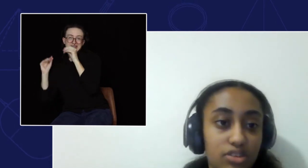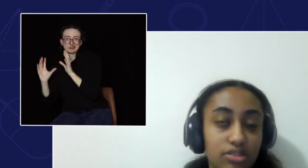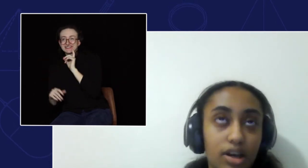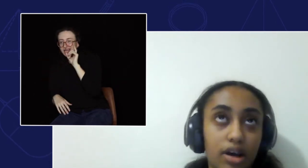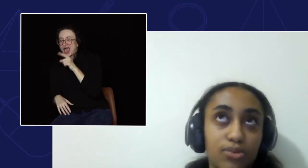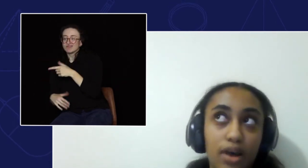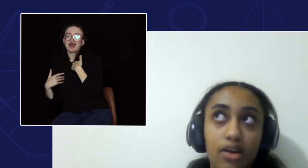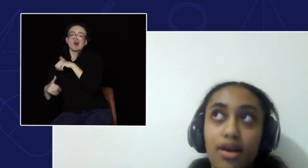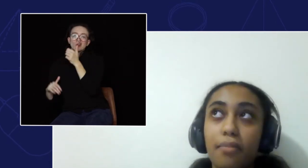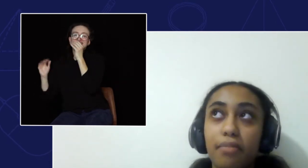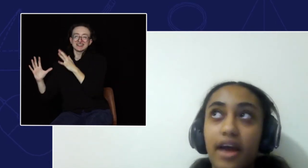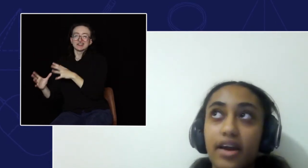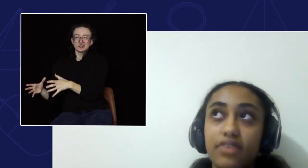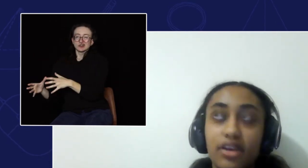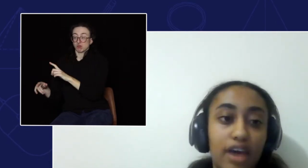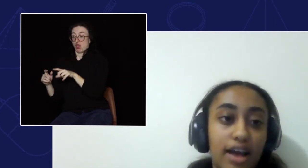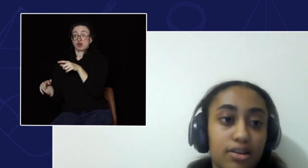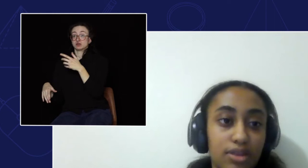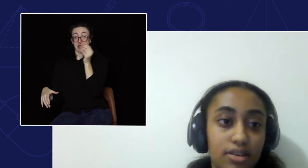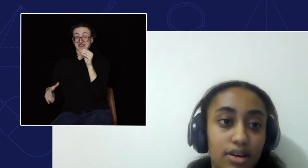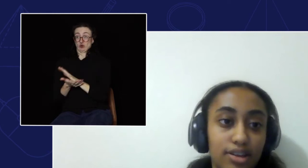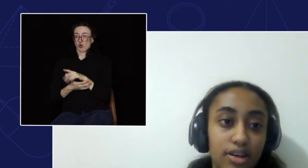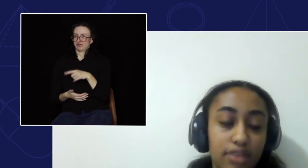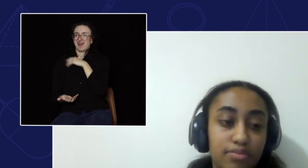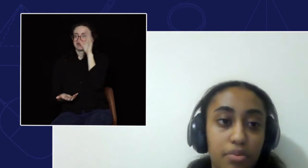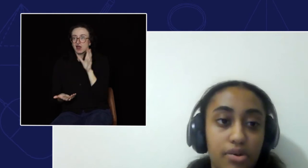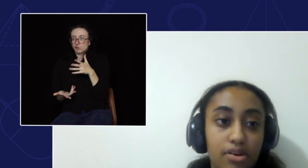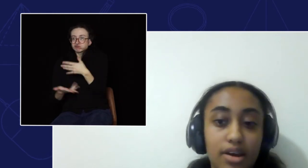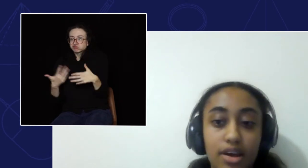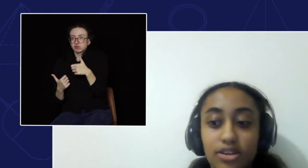as well. But I never interact with other Deaf people.